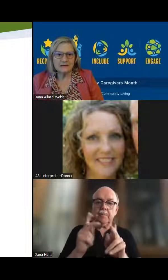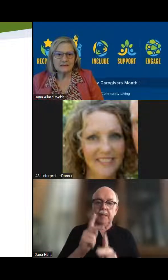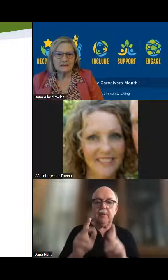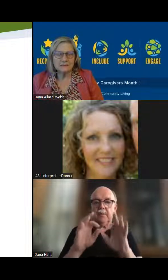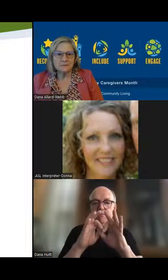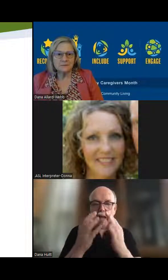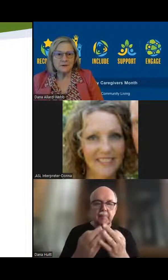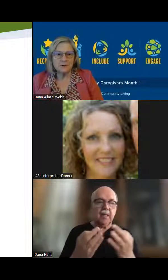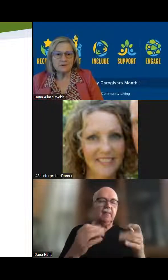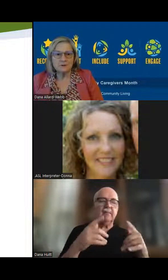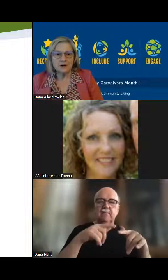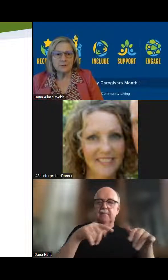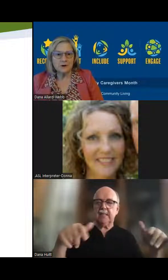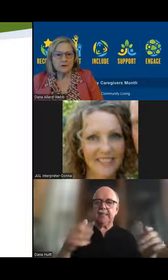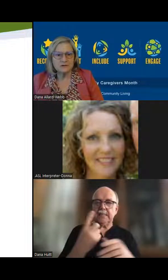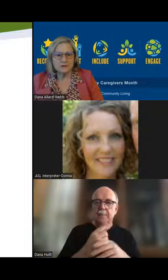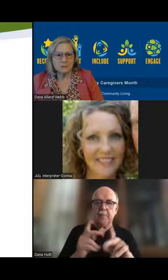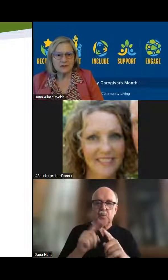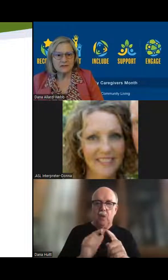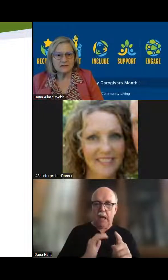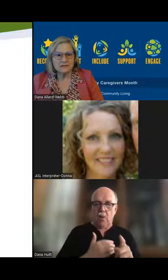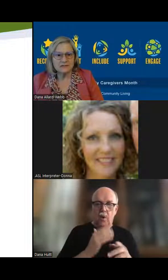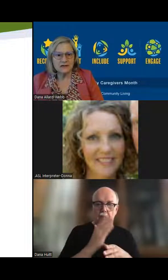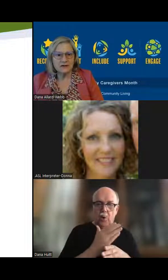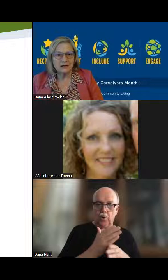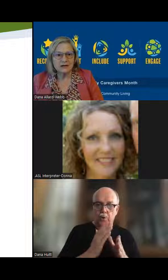, you know, can you get your high school credit, and you can go on if you're 18 and start work